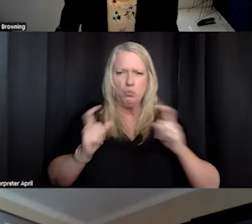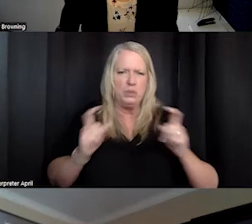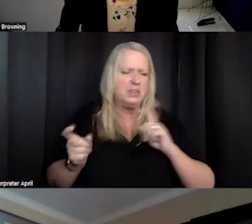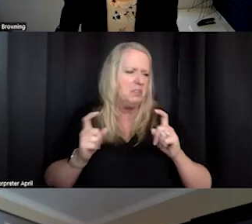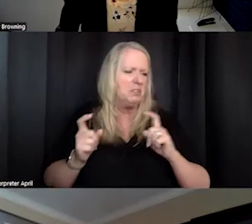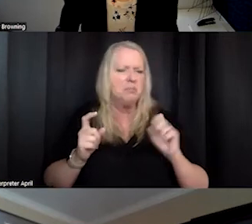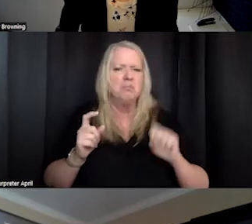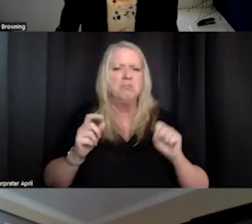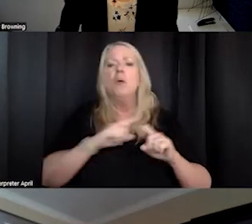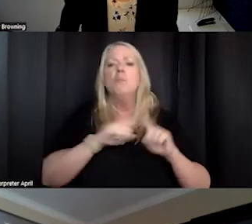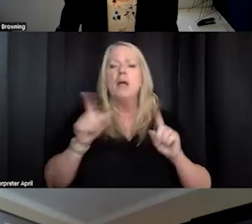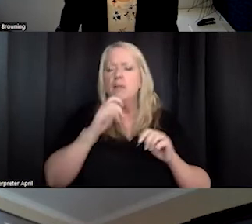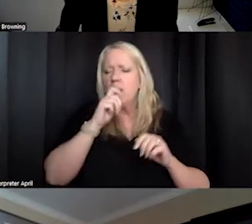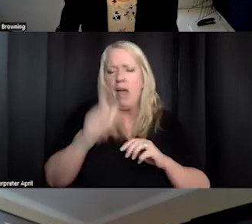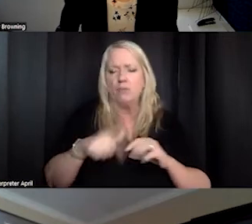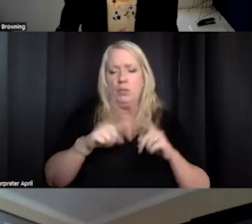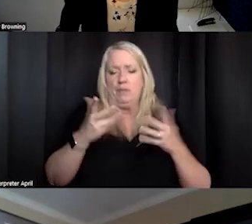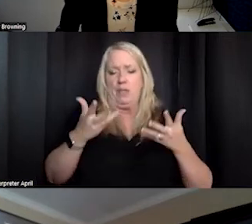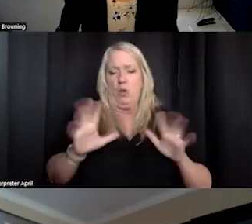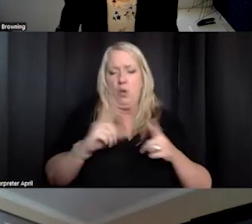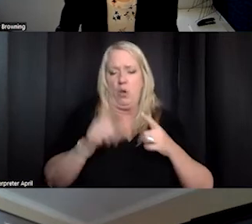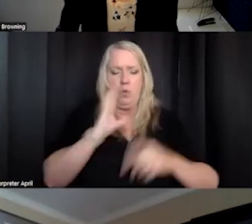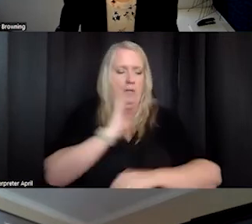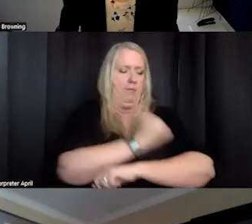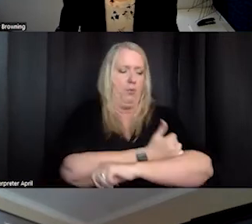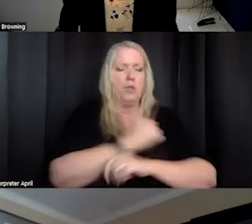THEY WOULDN'T HAVE TO IF THEY HAVE THE AUTHORITY TO DO IS. THEY COULD BEGIN CLAIMING. SO